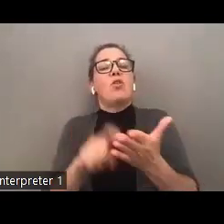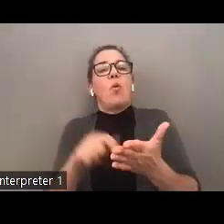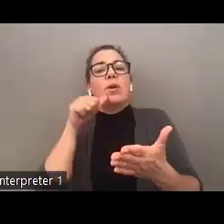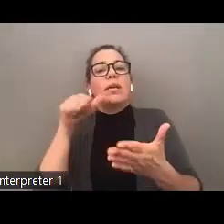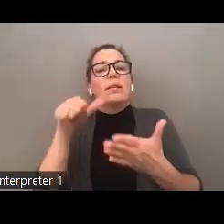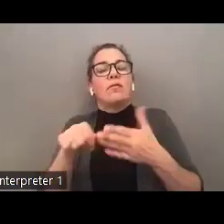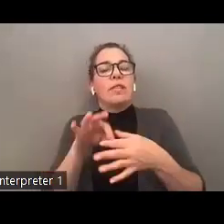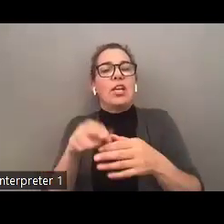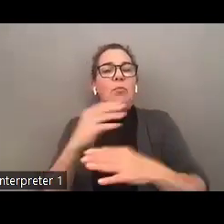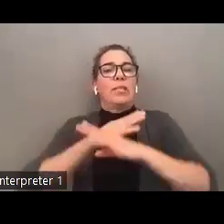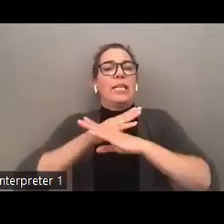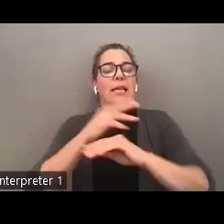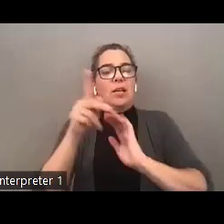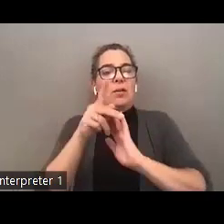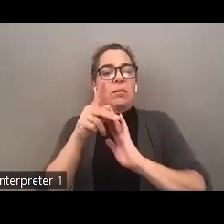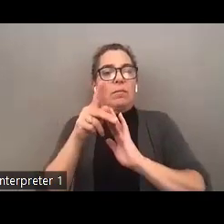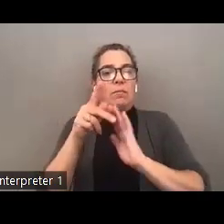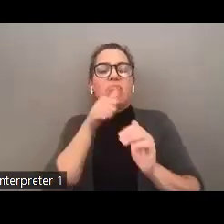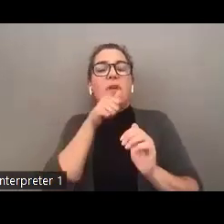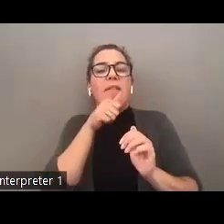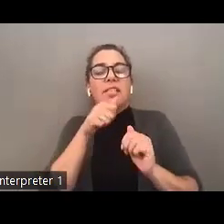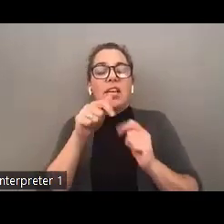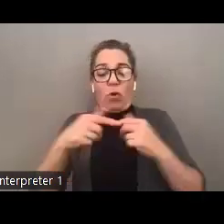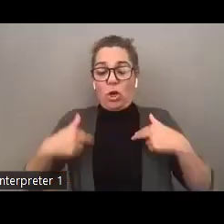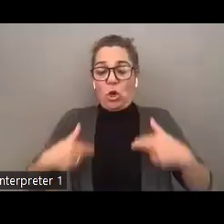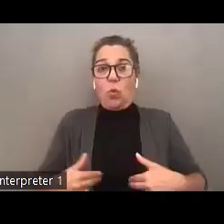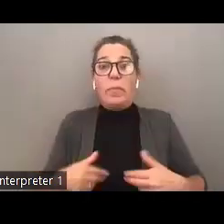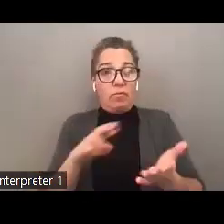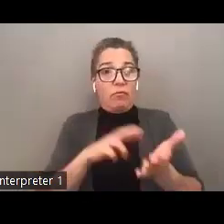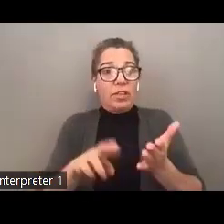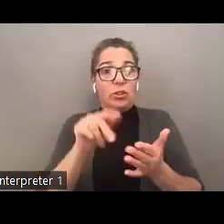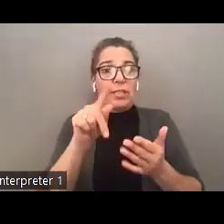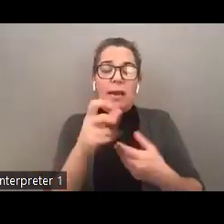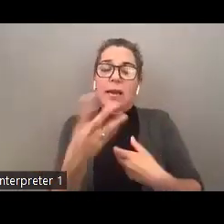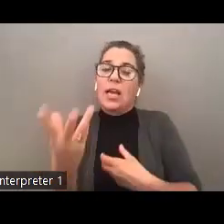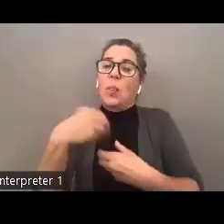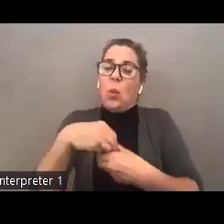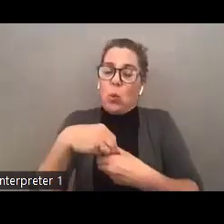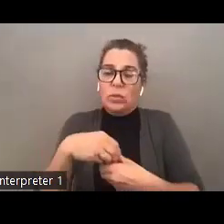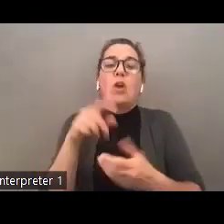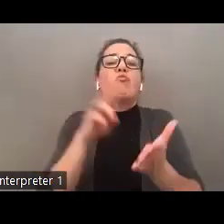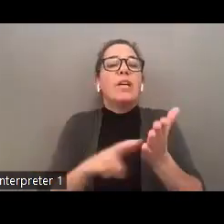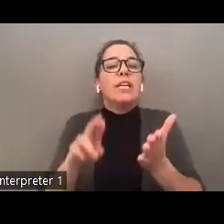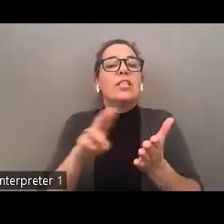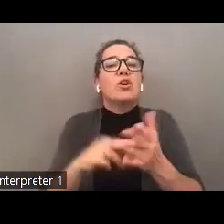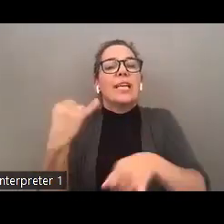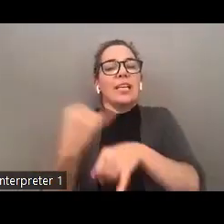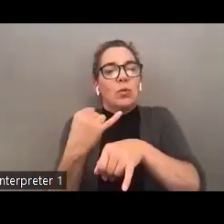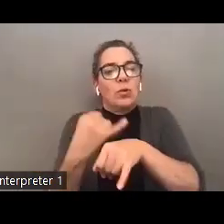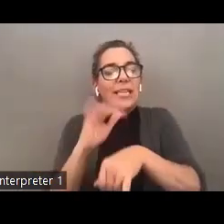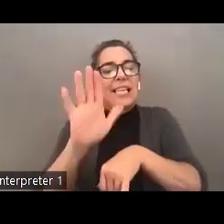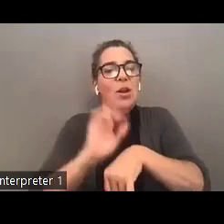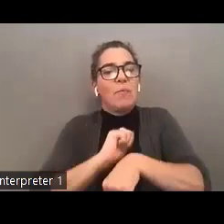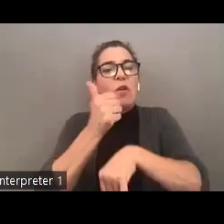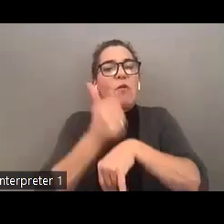when sharing human research participant data includes the principle that researchers and institutions develop robust consent practices.